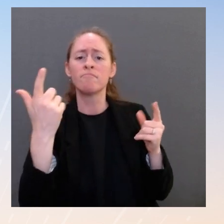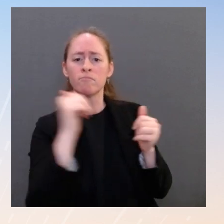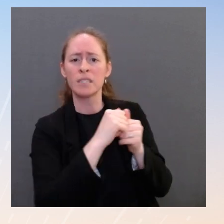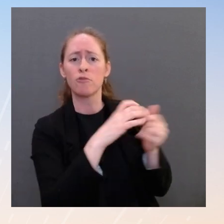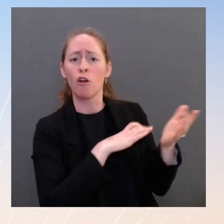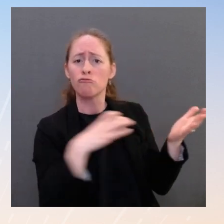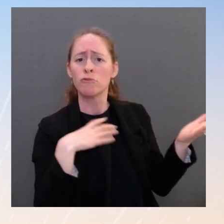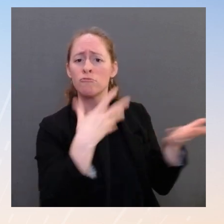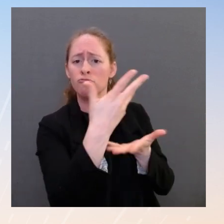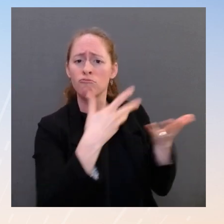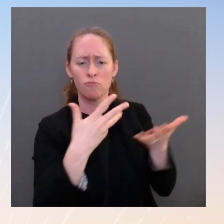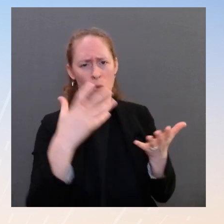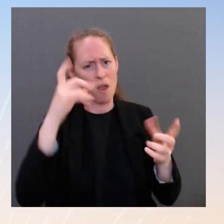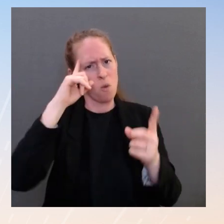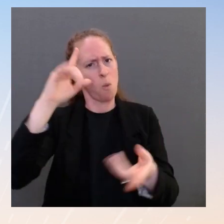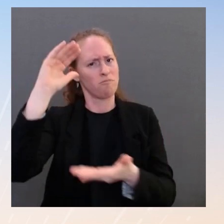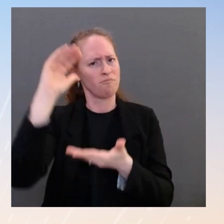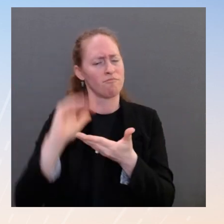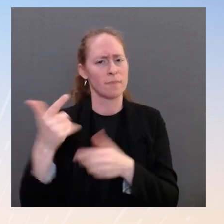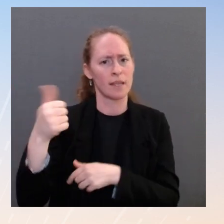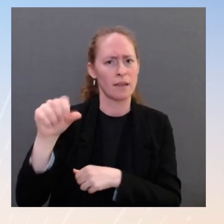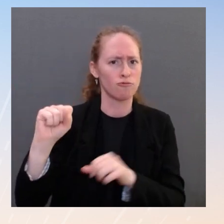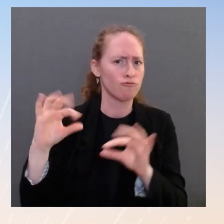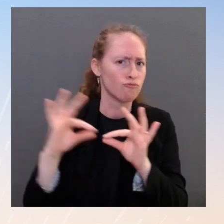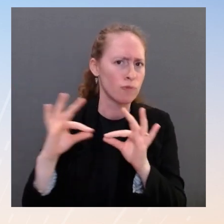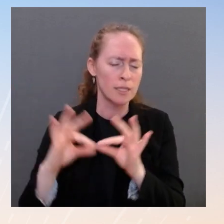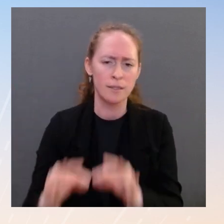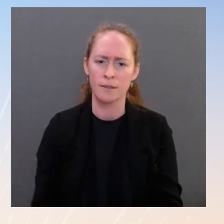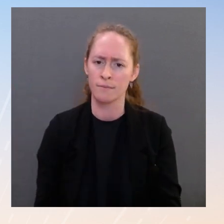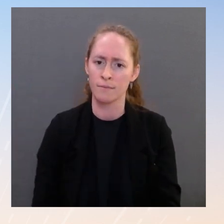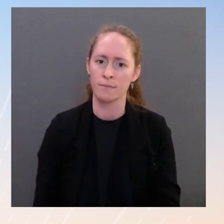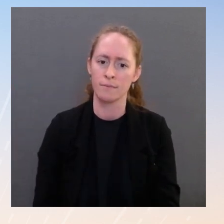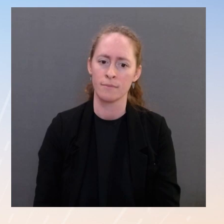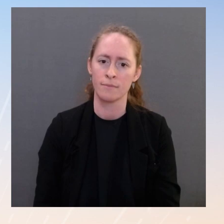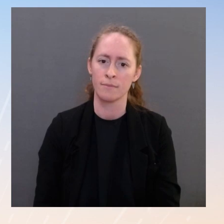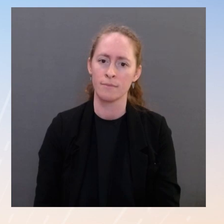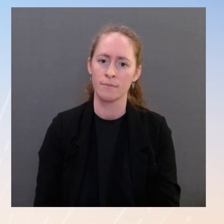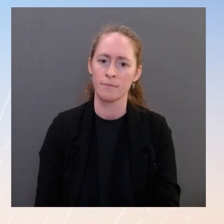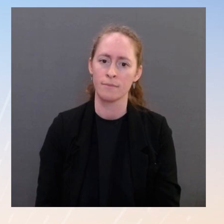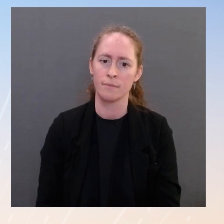The Press: Yeah. So, on Poland and Bulgaria: Energy experts see that as sort of a warning